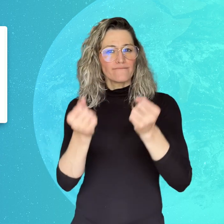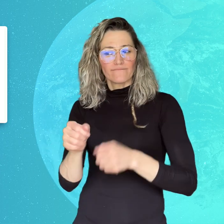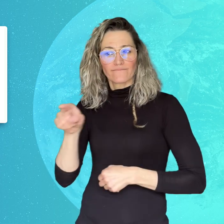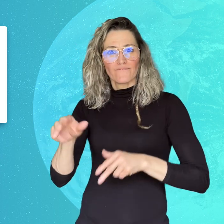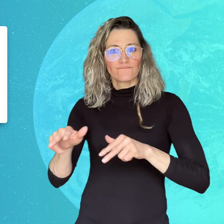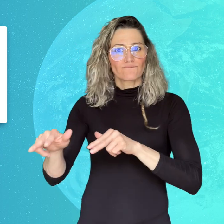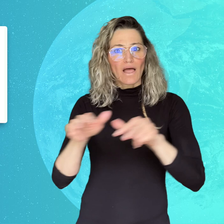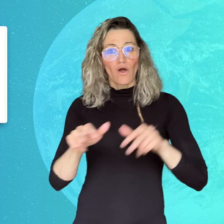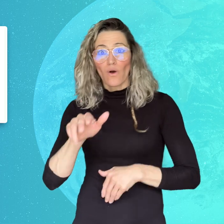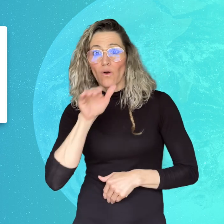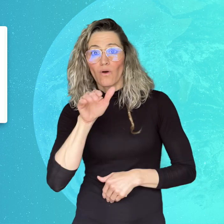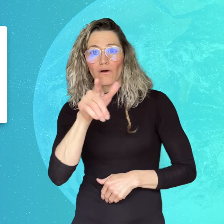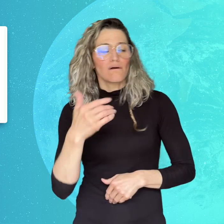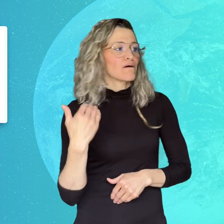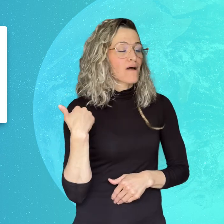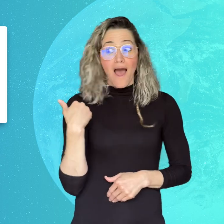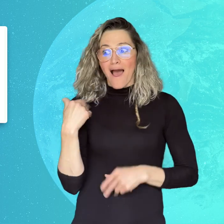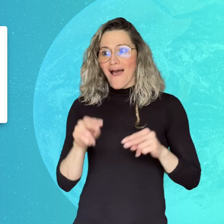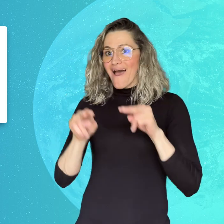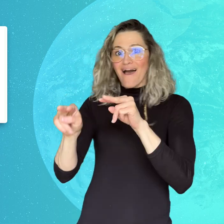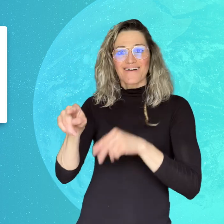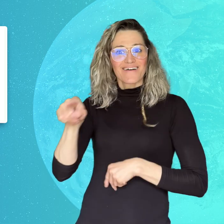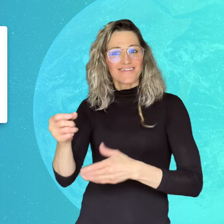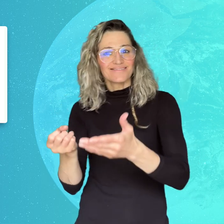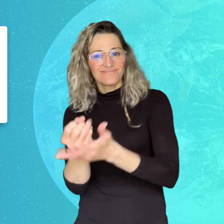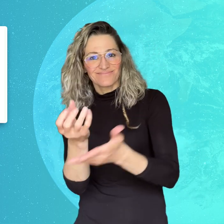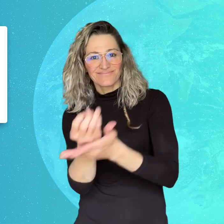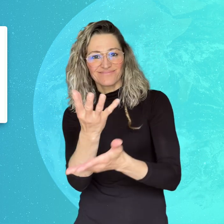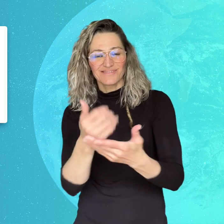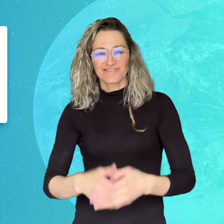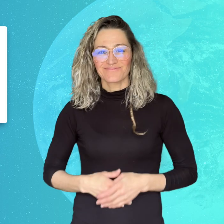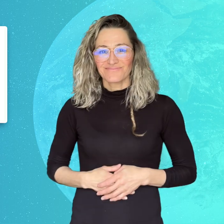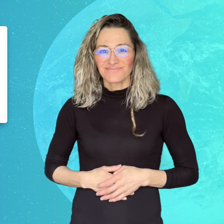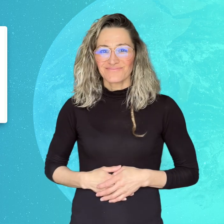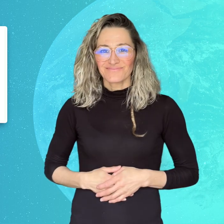so that you'll never miss a video!